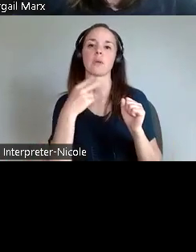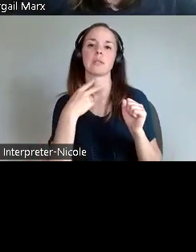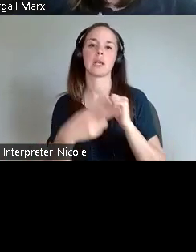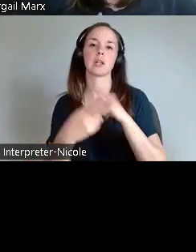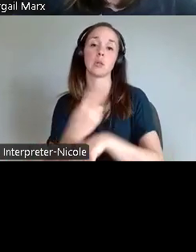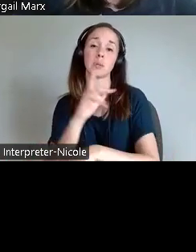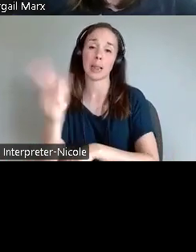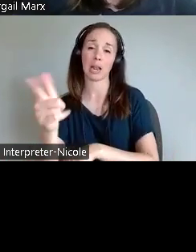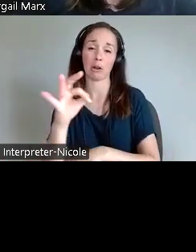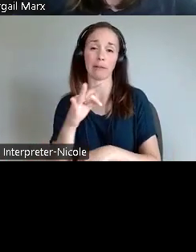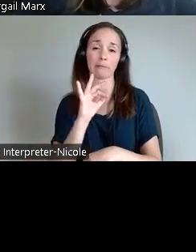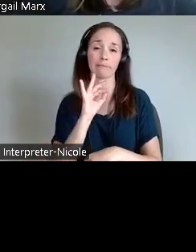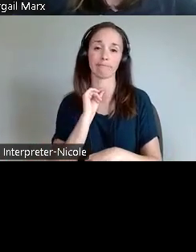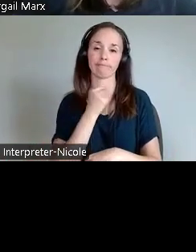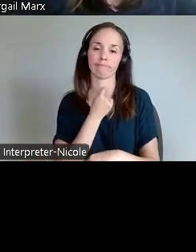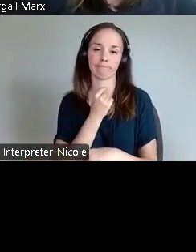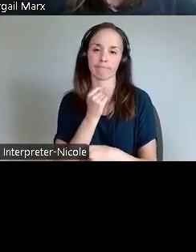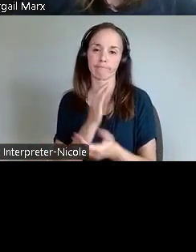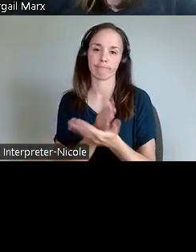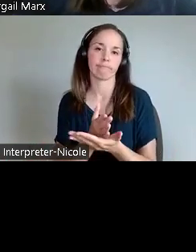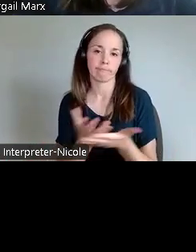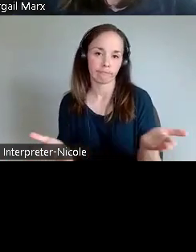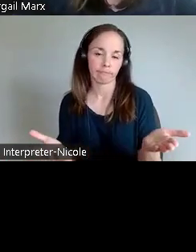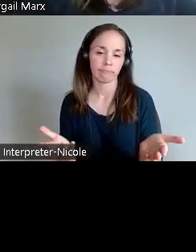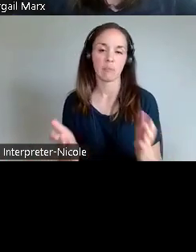if they become unable to talk at all. Message and voice banking are